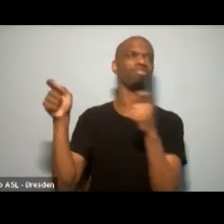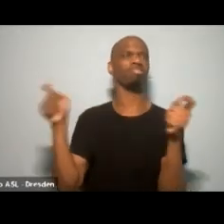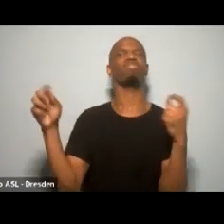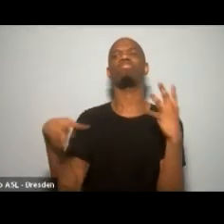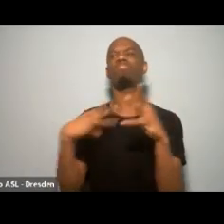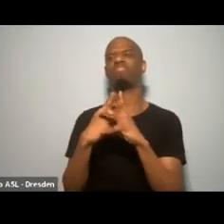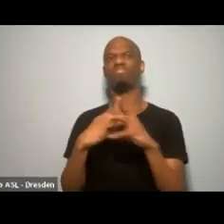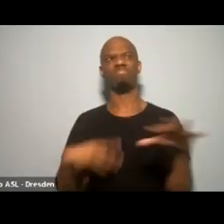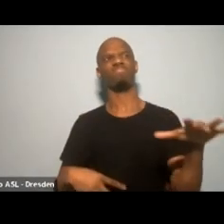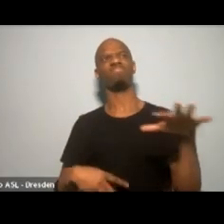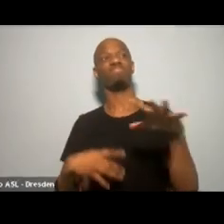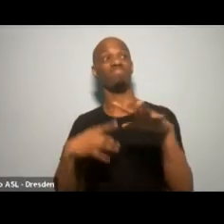in the music industry